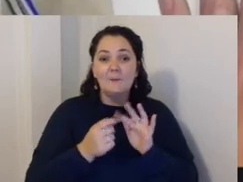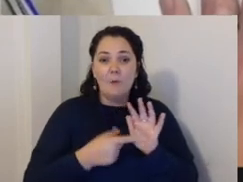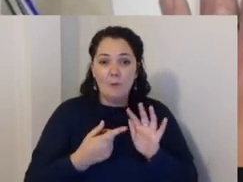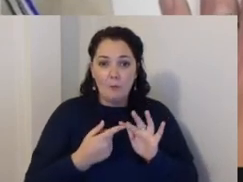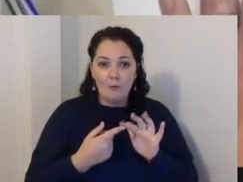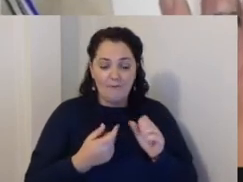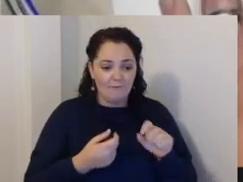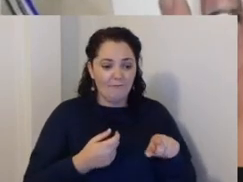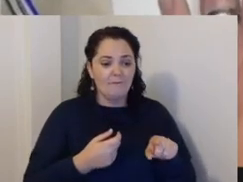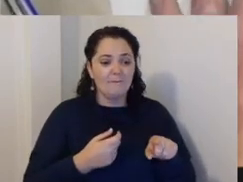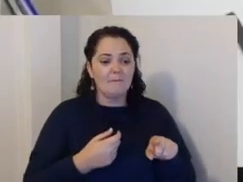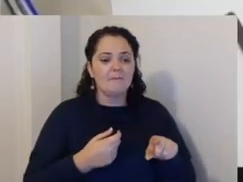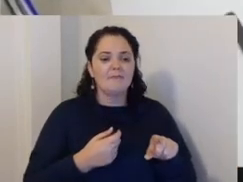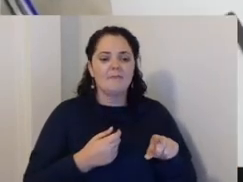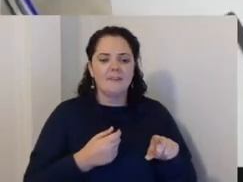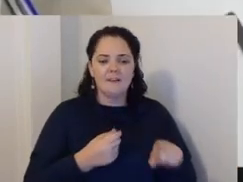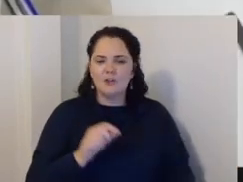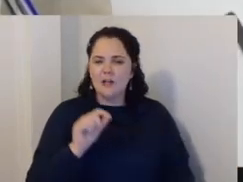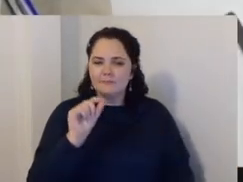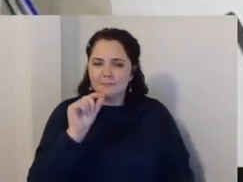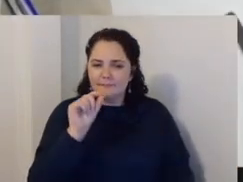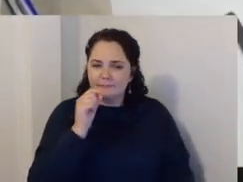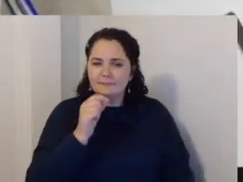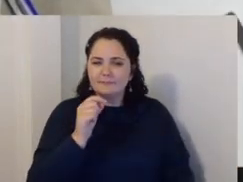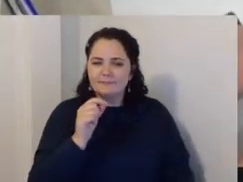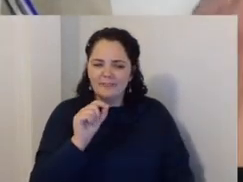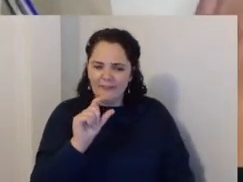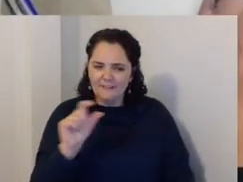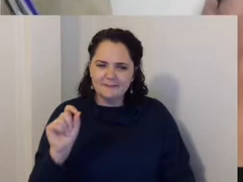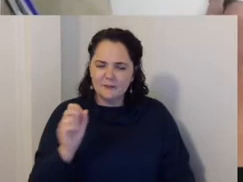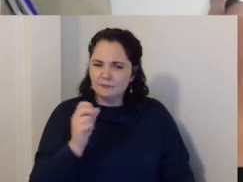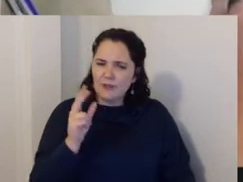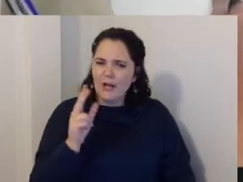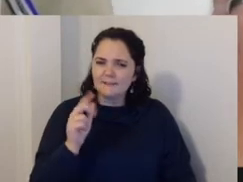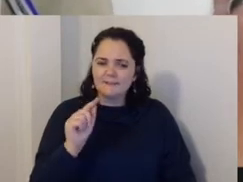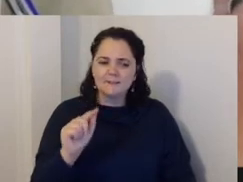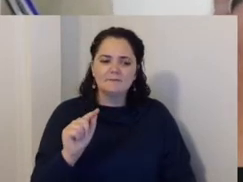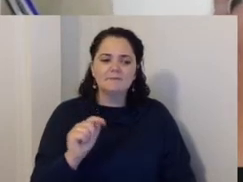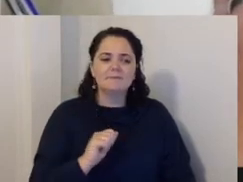and up like that so I'm just going to hit that really strong highlight then there's a cast shadow